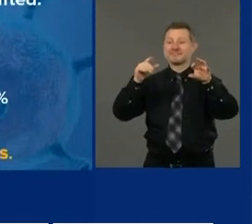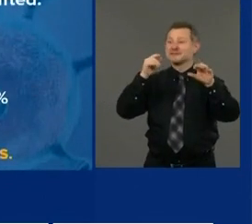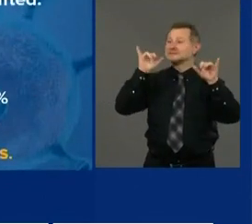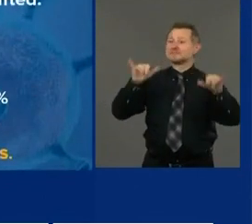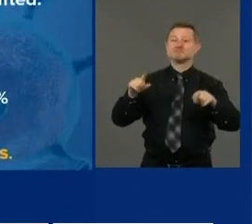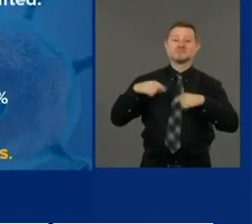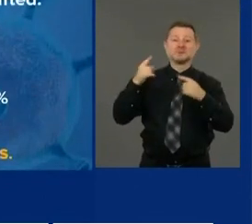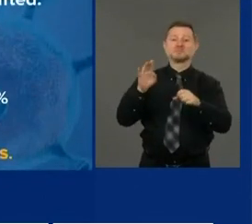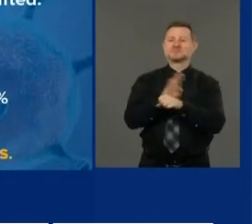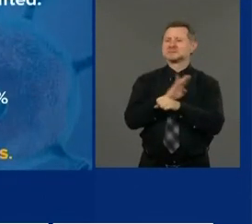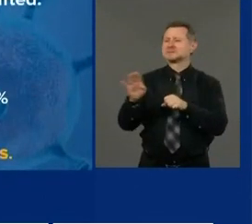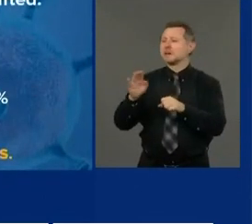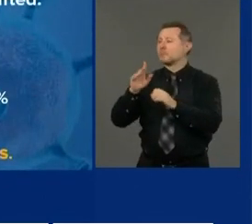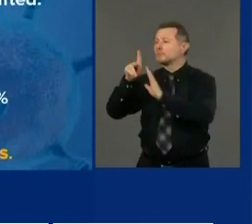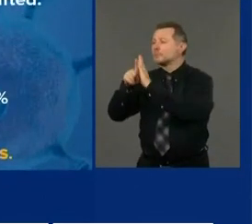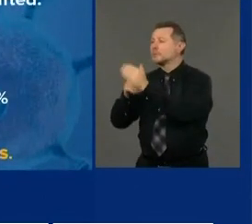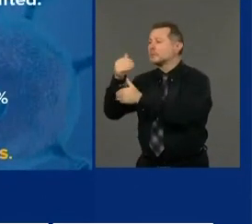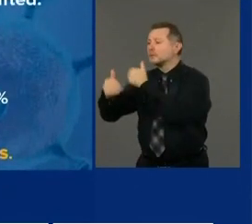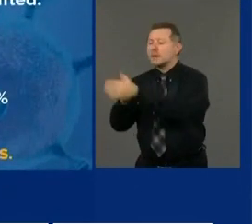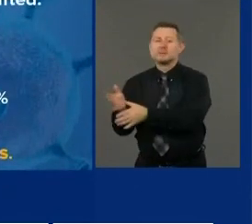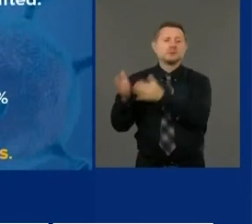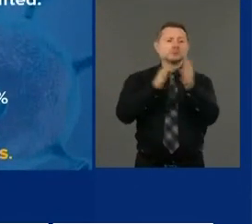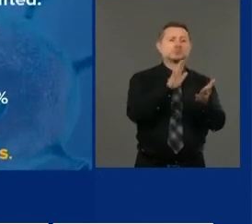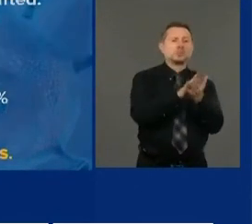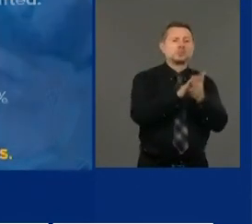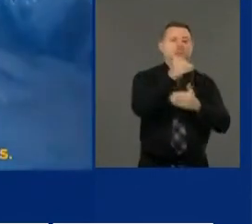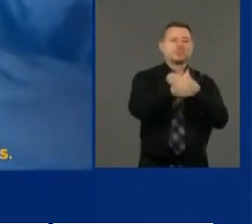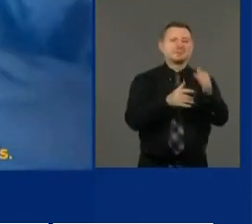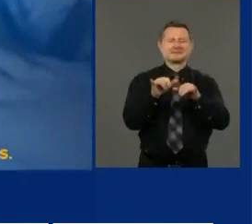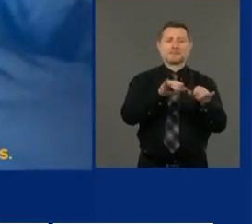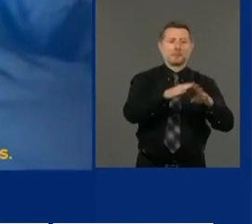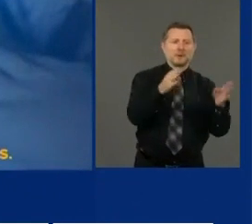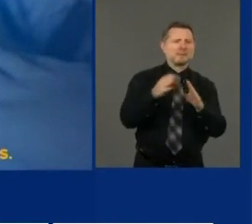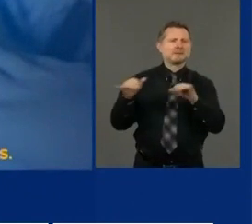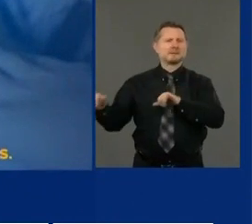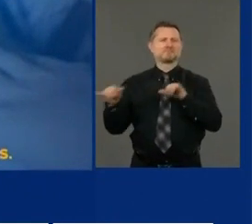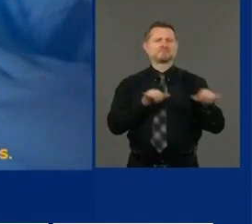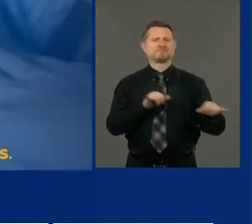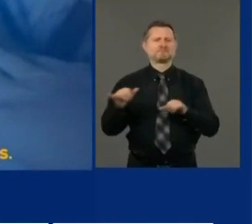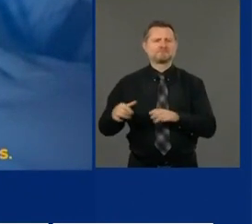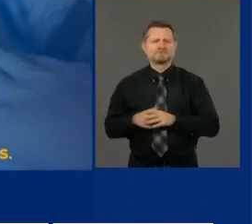THE WAY WE'VE DONE THE ECONOMIC REOPENING. IT'S PURELY ON THE NOSE. PURELY ON THE NUMBERS. IT'S ON THE SCIENCE.